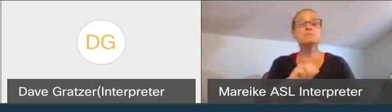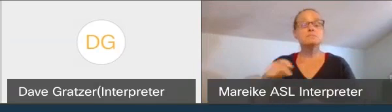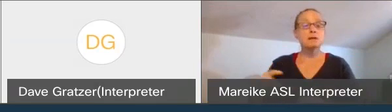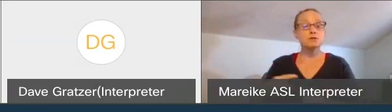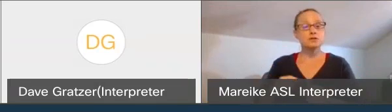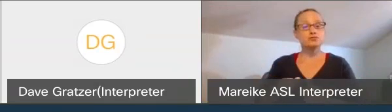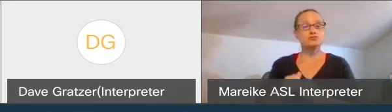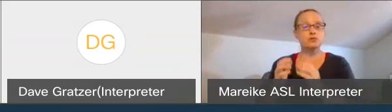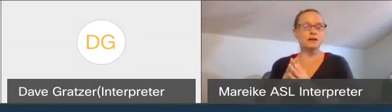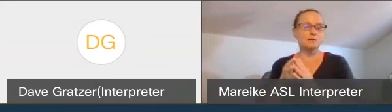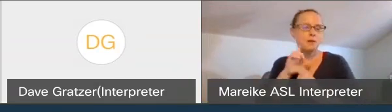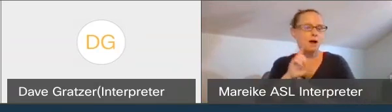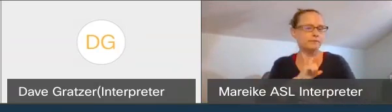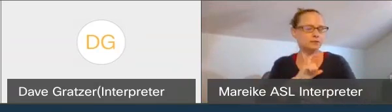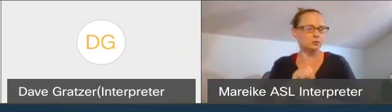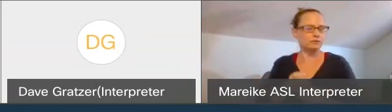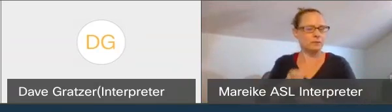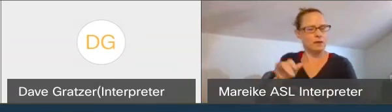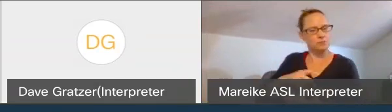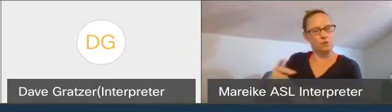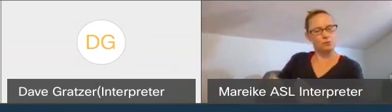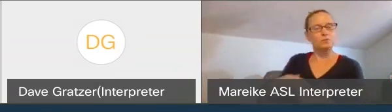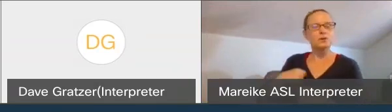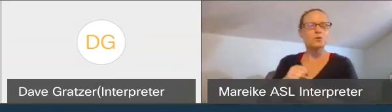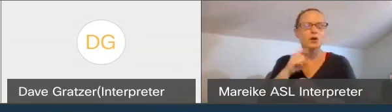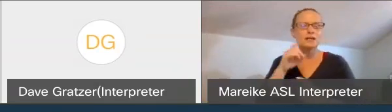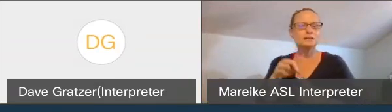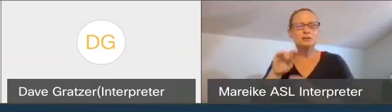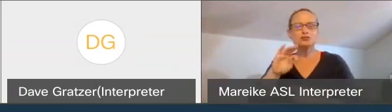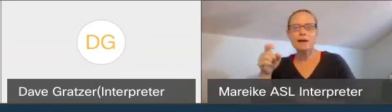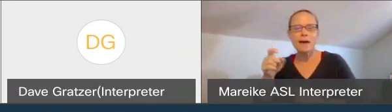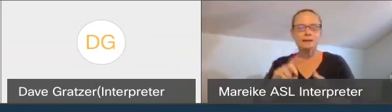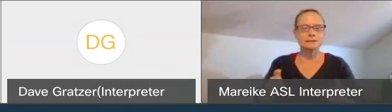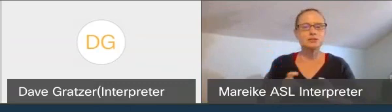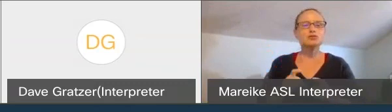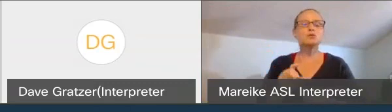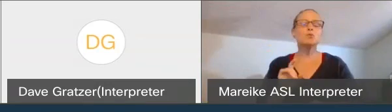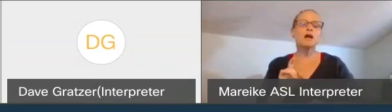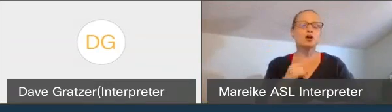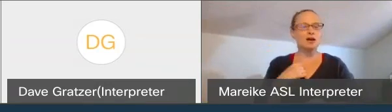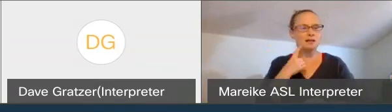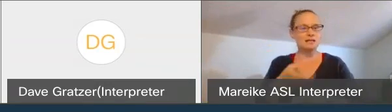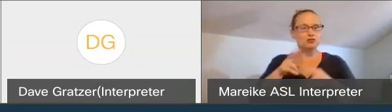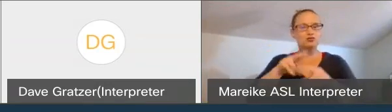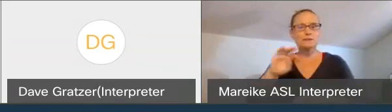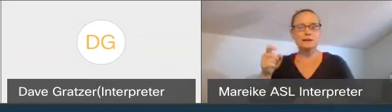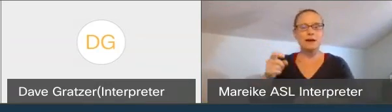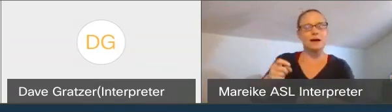working out of this program. Uh, we work in a special tax district, um, where an increased tax pays for our salaries,